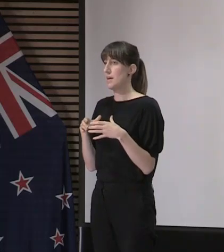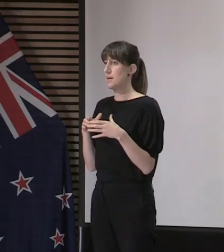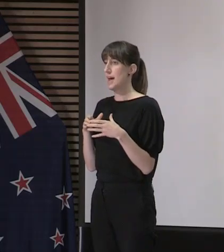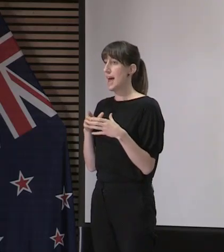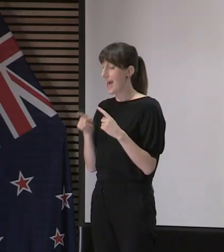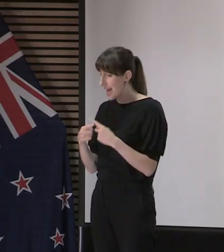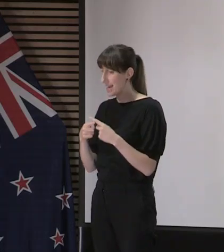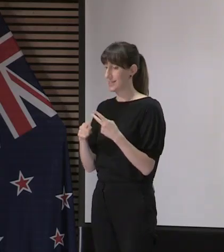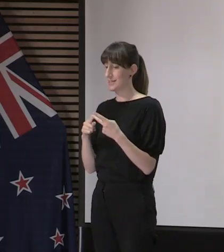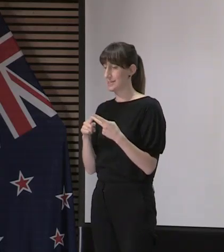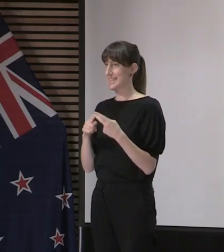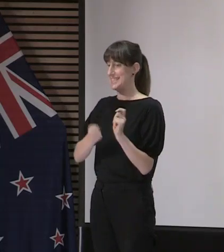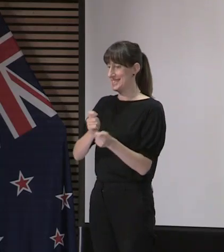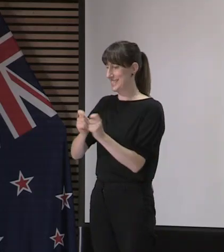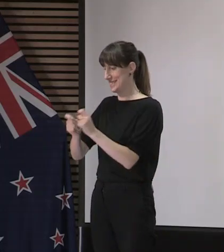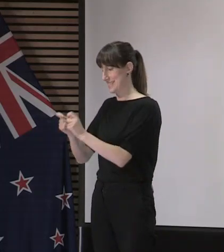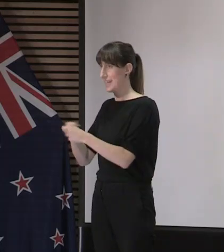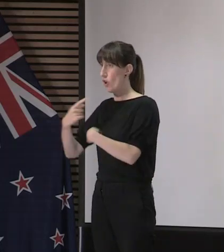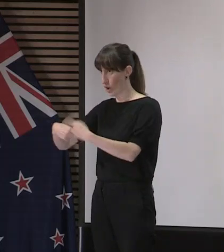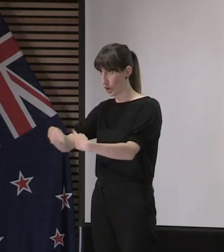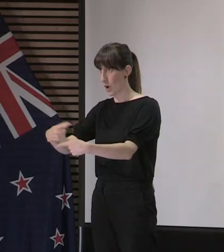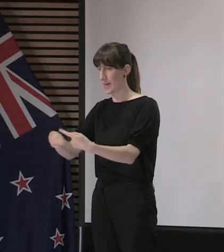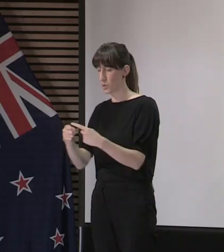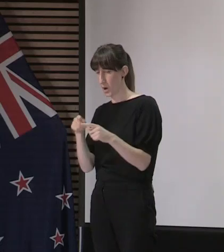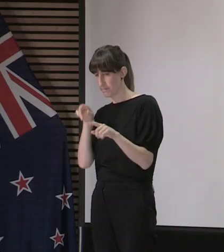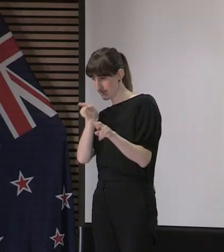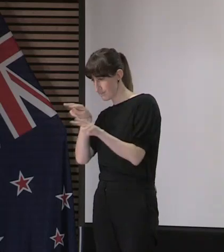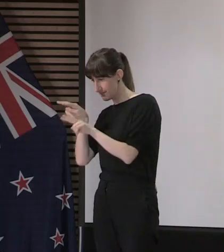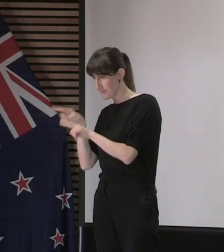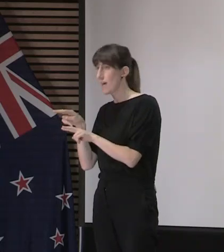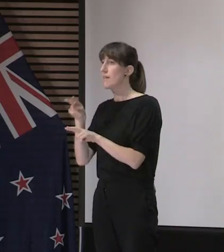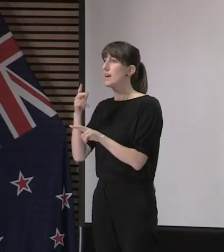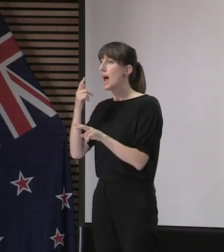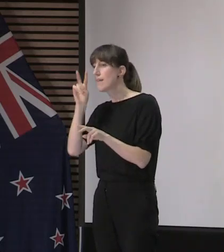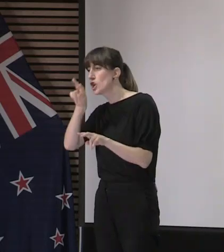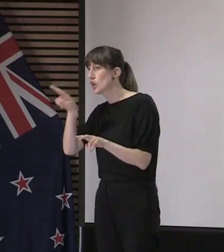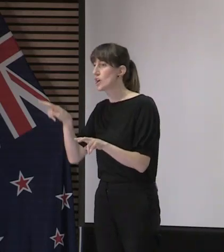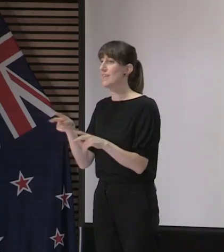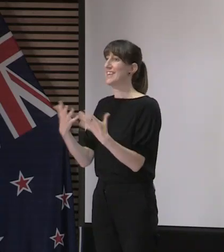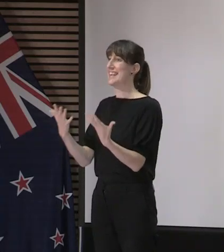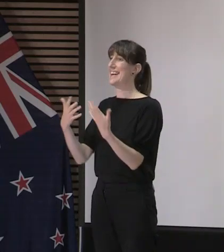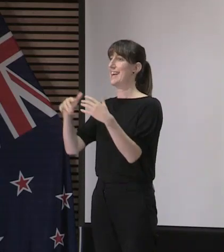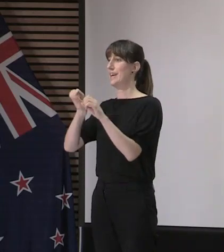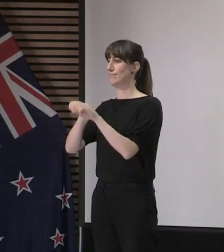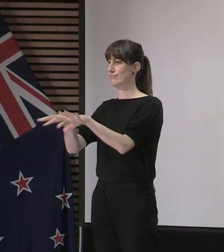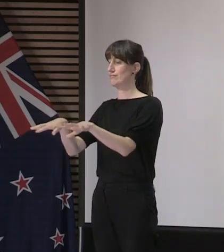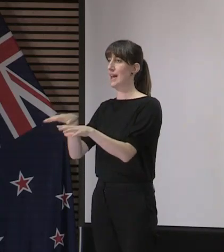and further onto Alert Level 2 and hence maintaining that wide testing, case-finding,